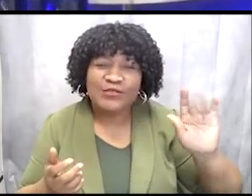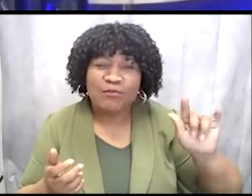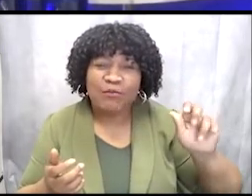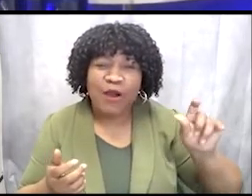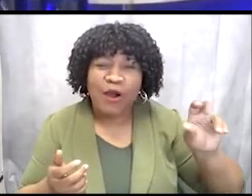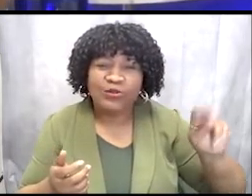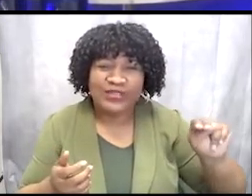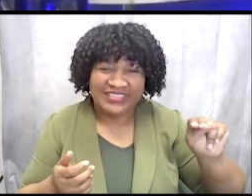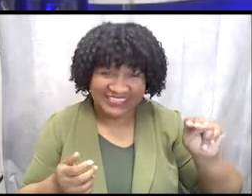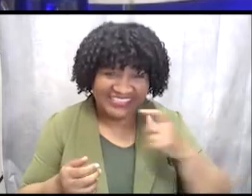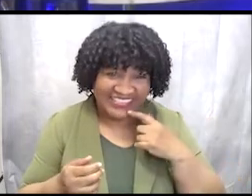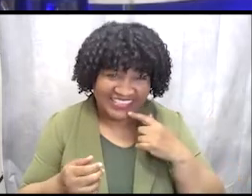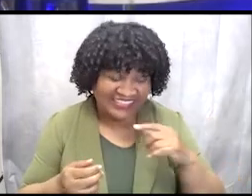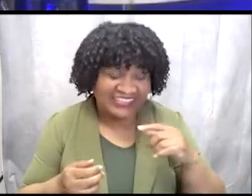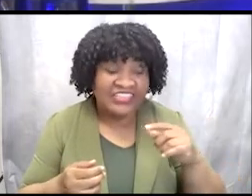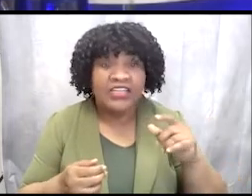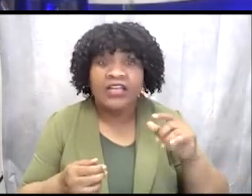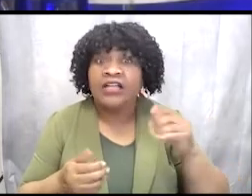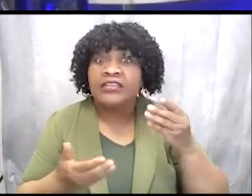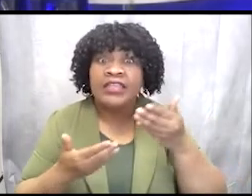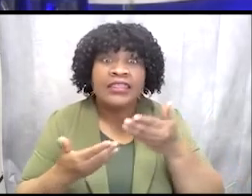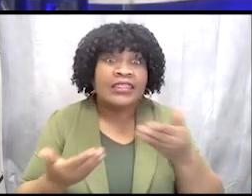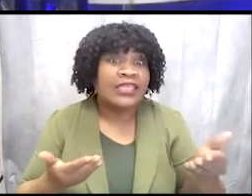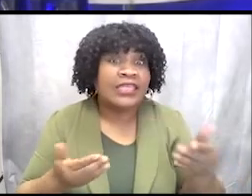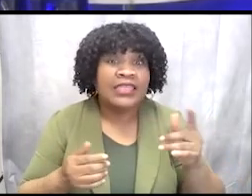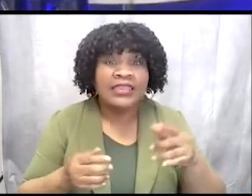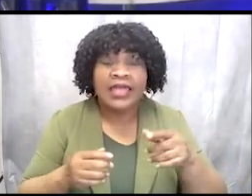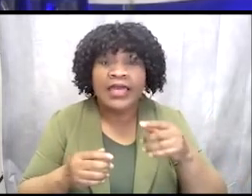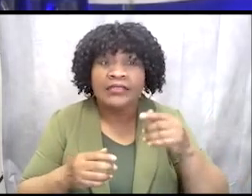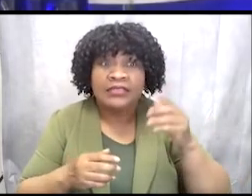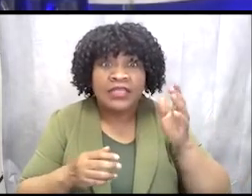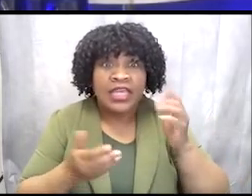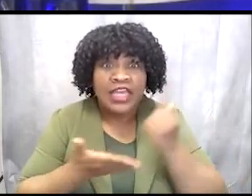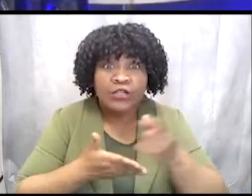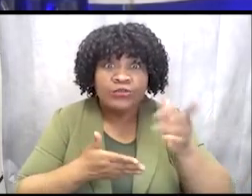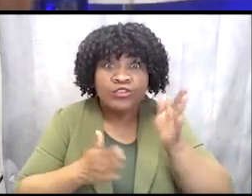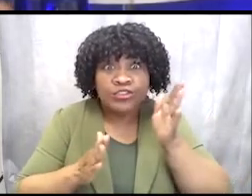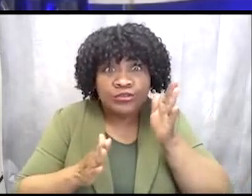He says, the thing that pulls you forward into the future